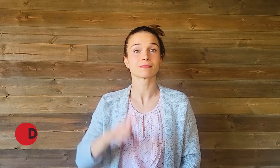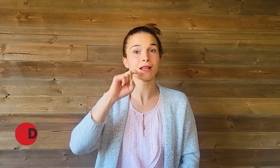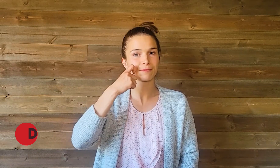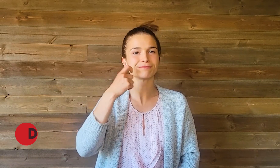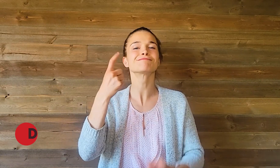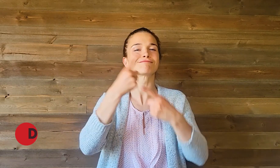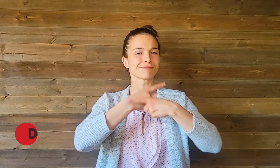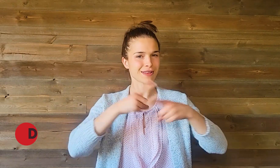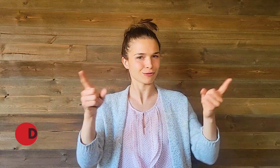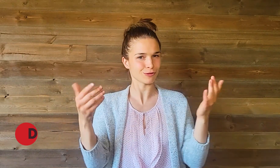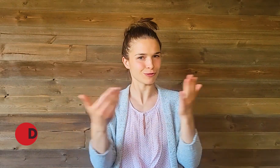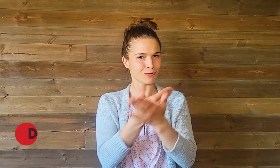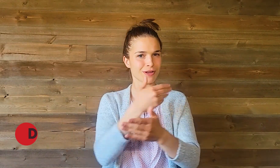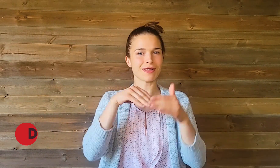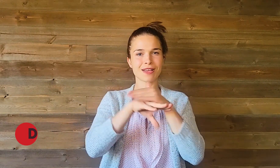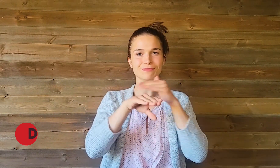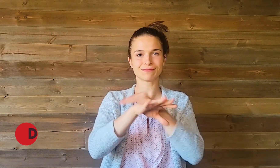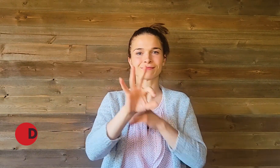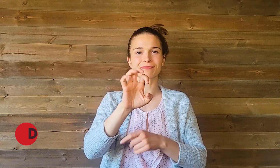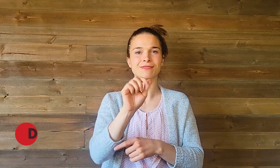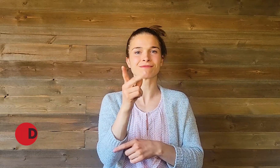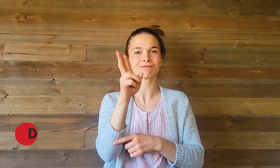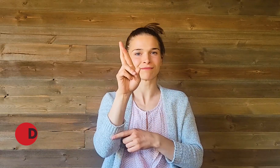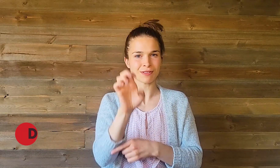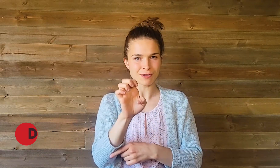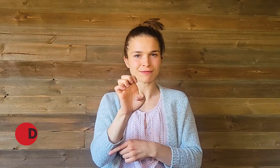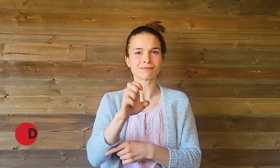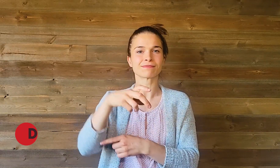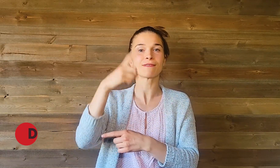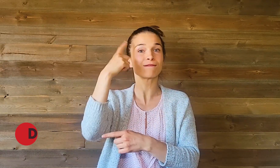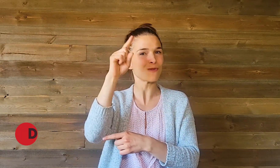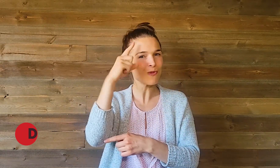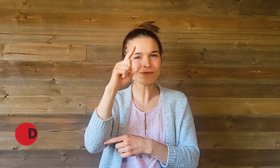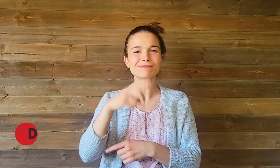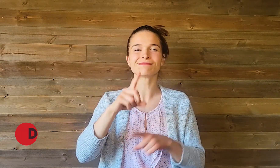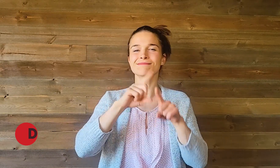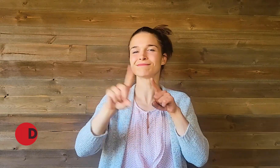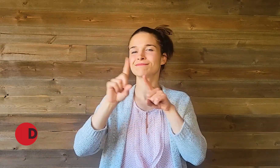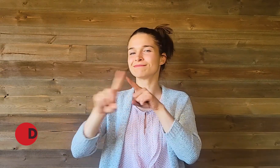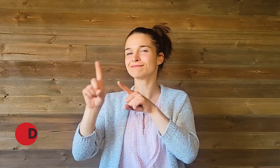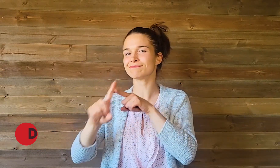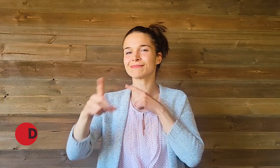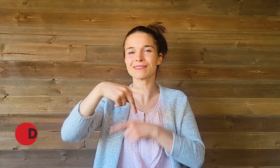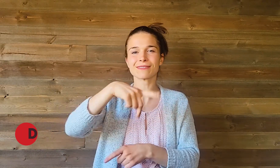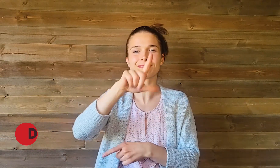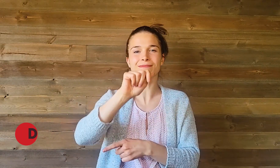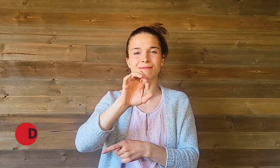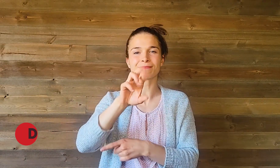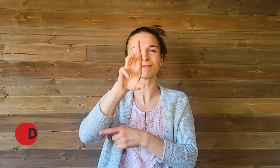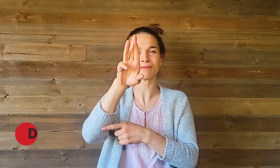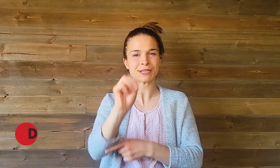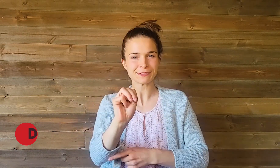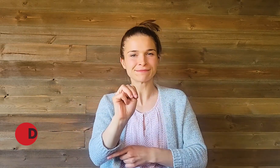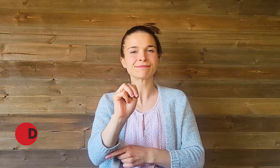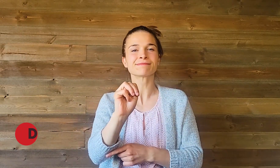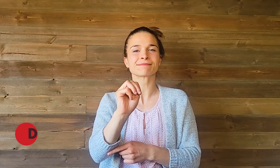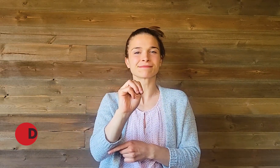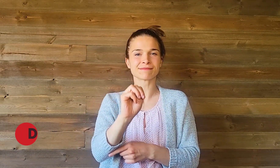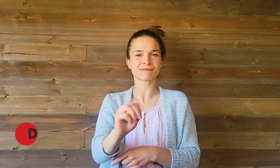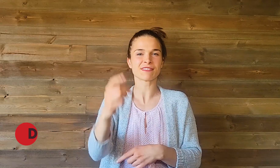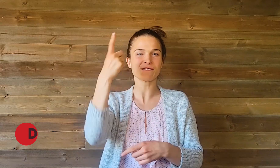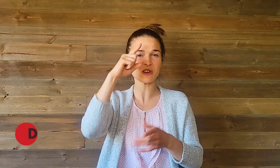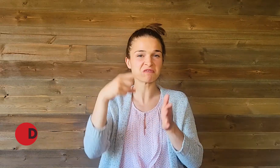[Nicole]: Apple announced new accessibility features for various platforms